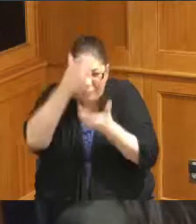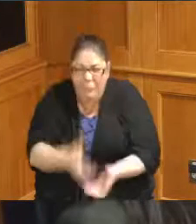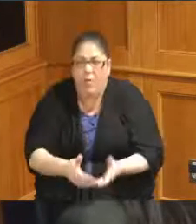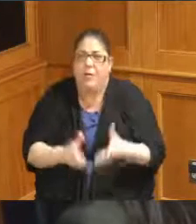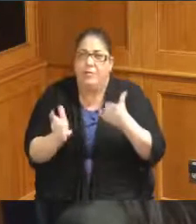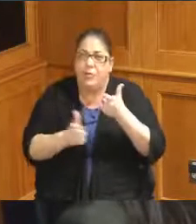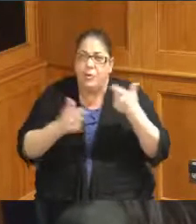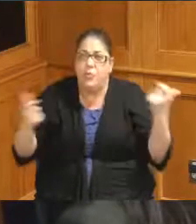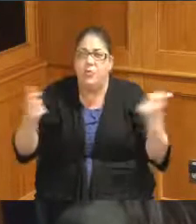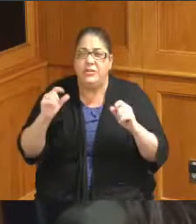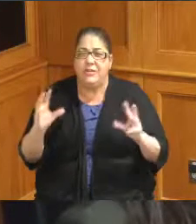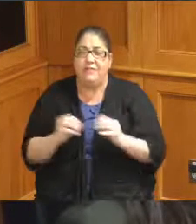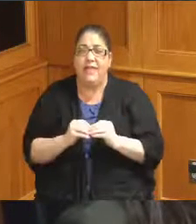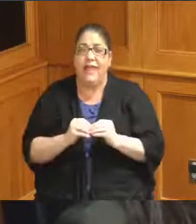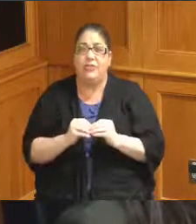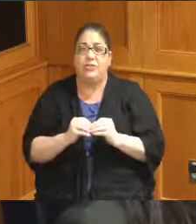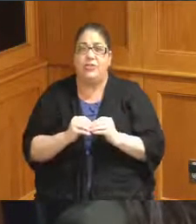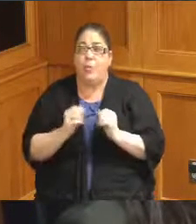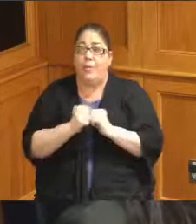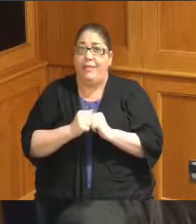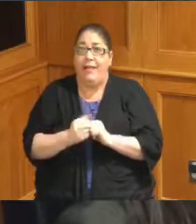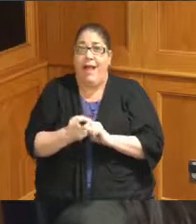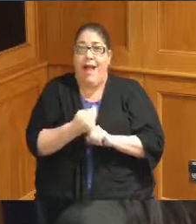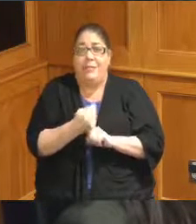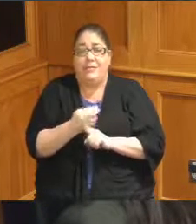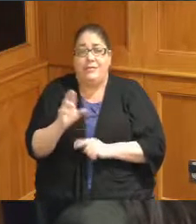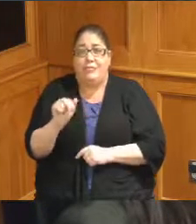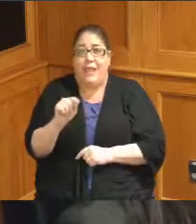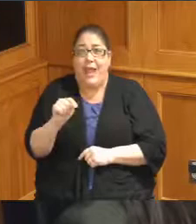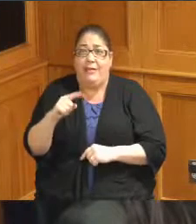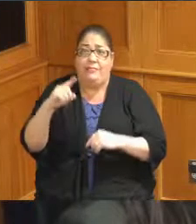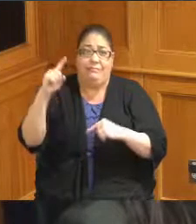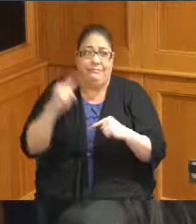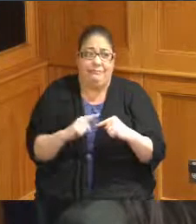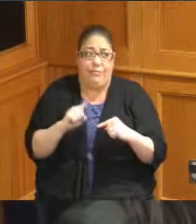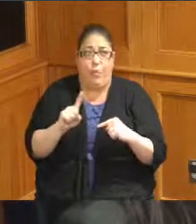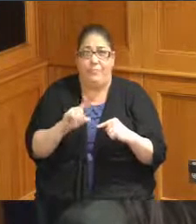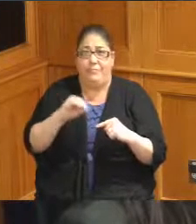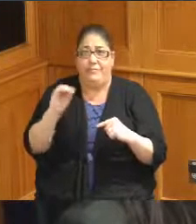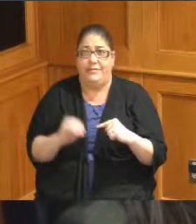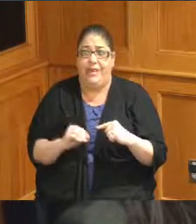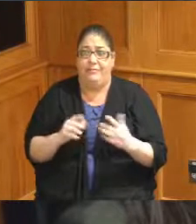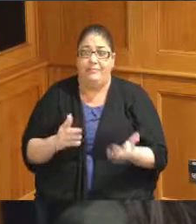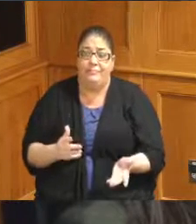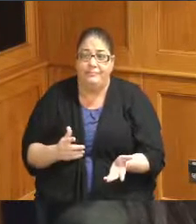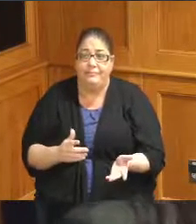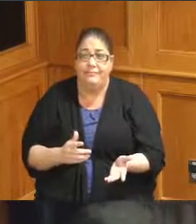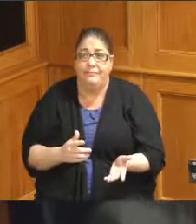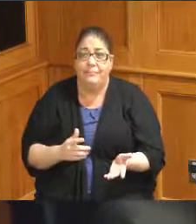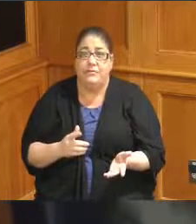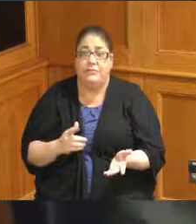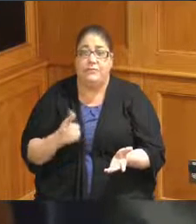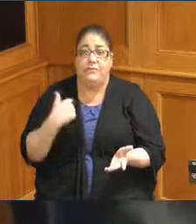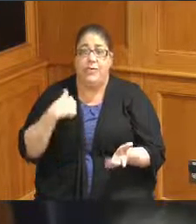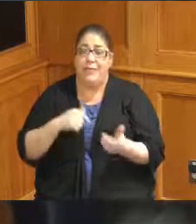had with an occupancy rate that was almost down to one percent so to come in and just walk past